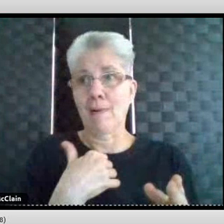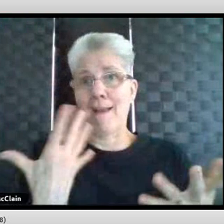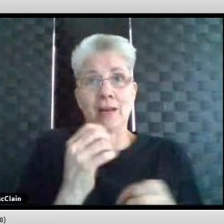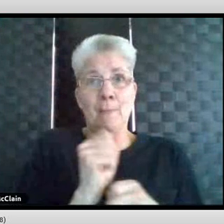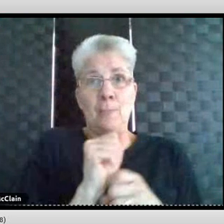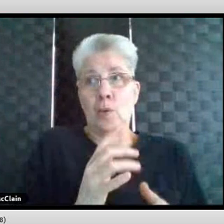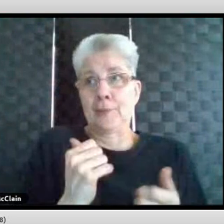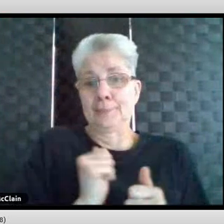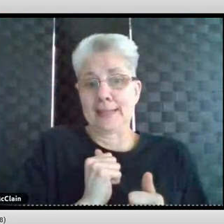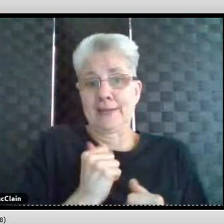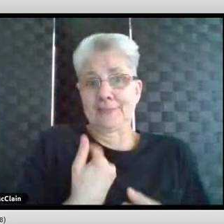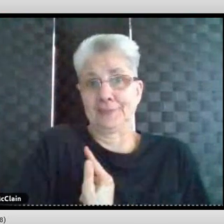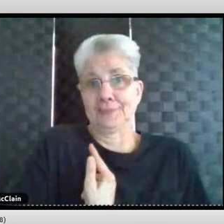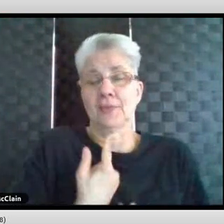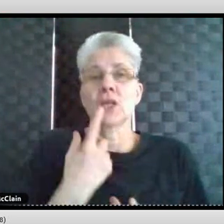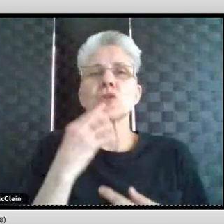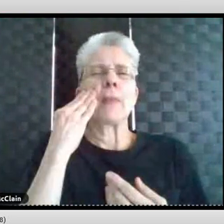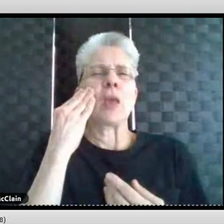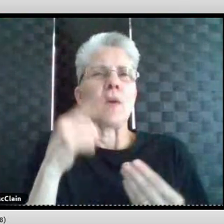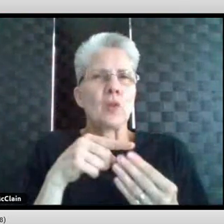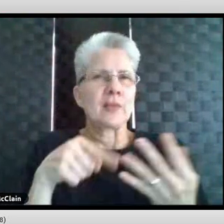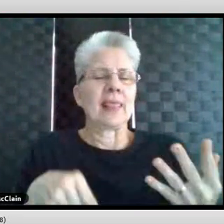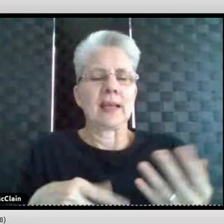So just keep aware of those kinds of things.